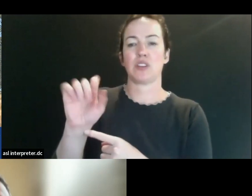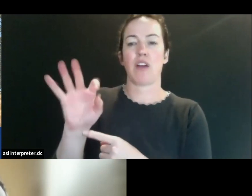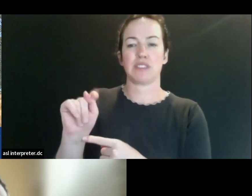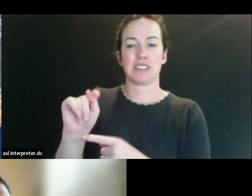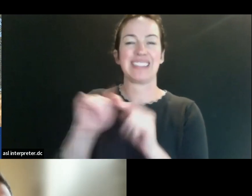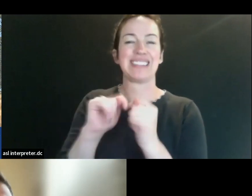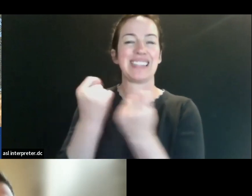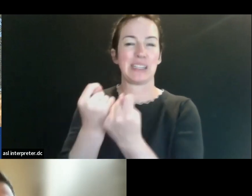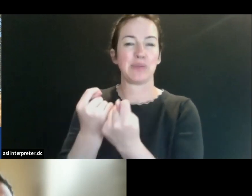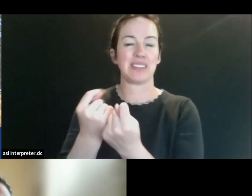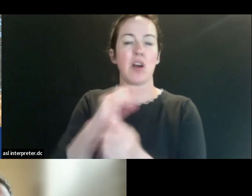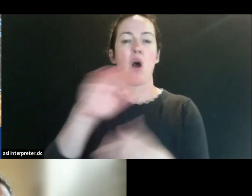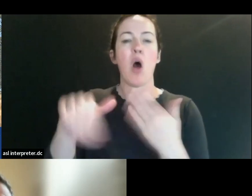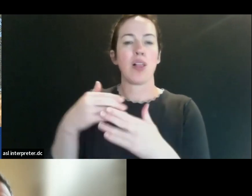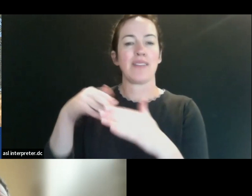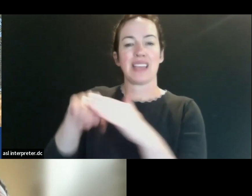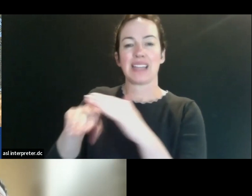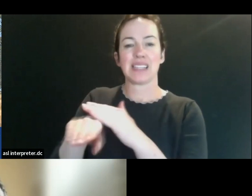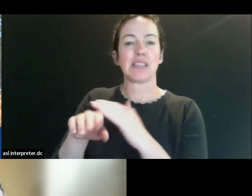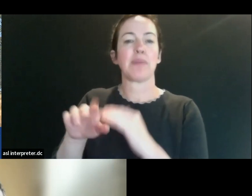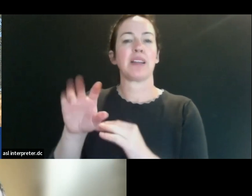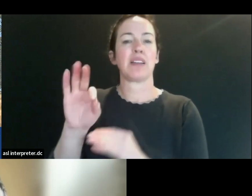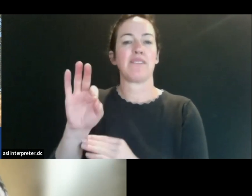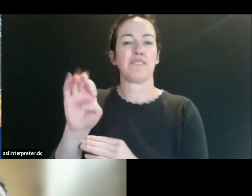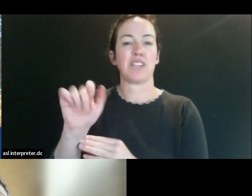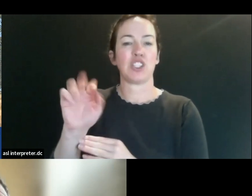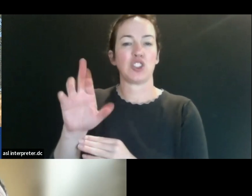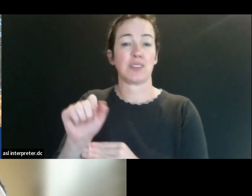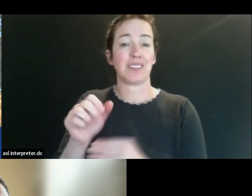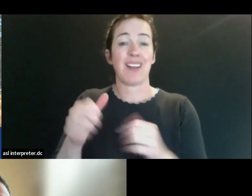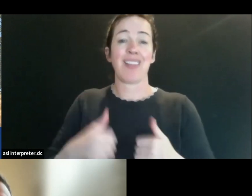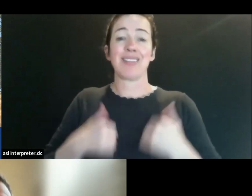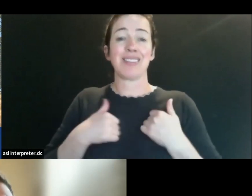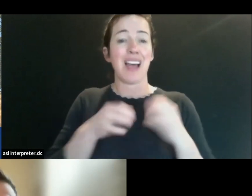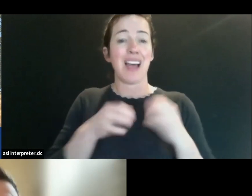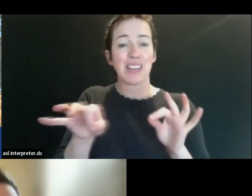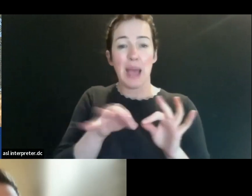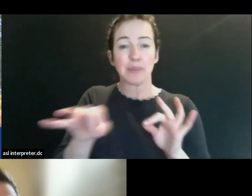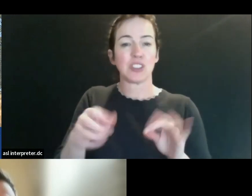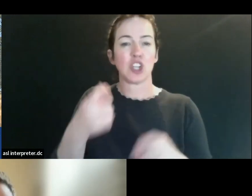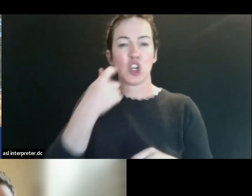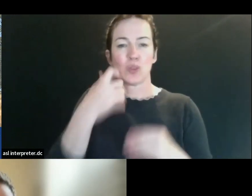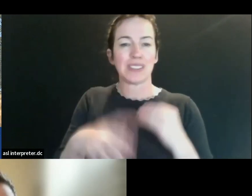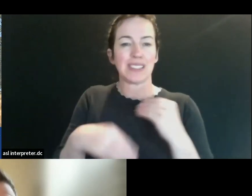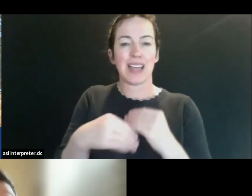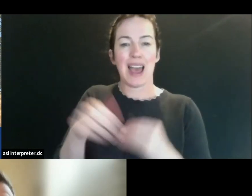all those accessibility features: live captioning, recently adding the ASL language view, just